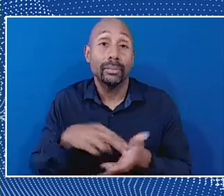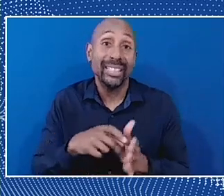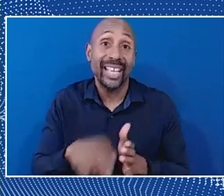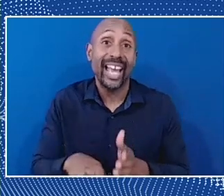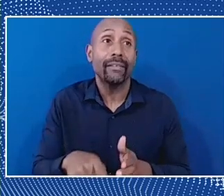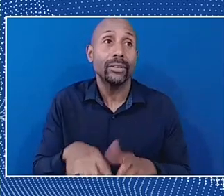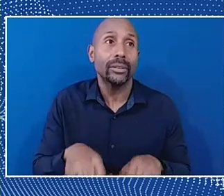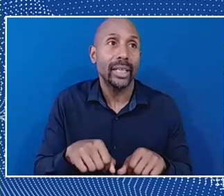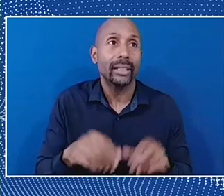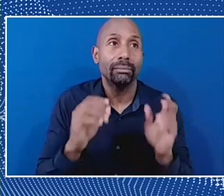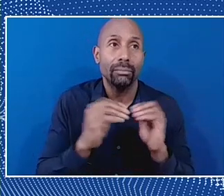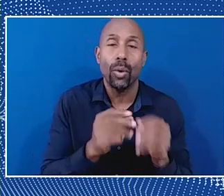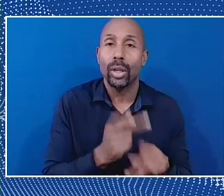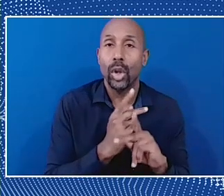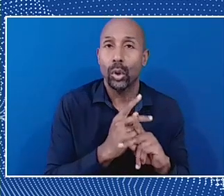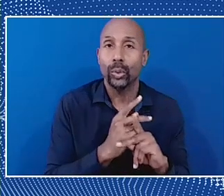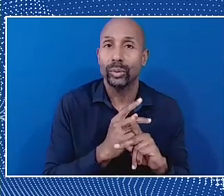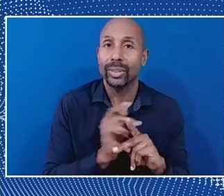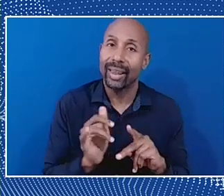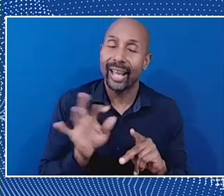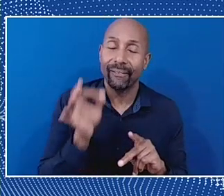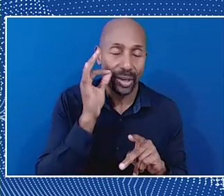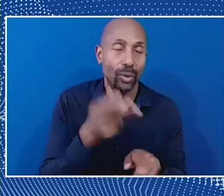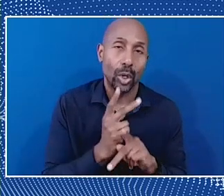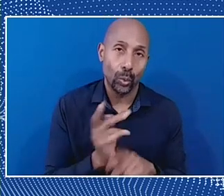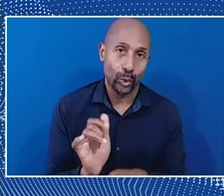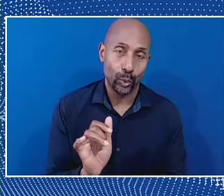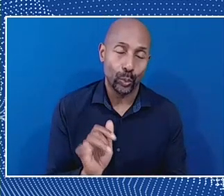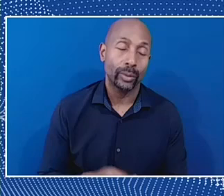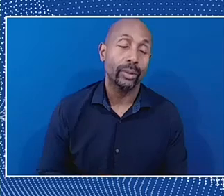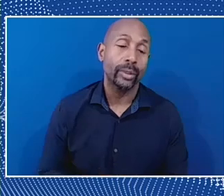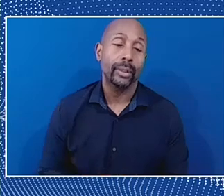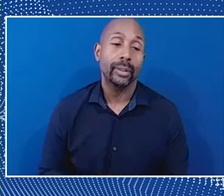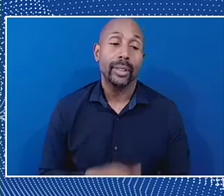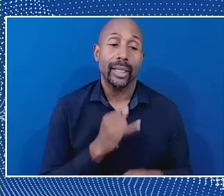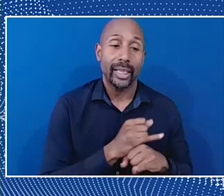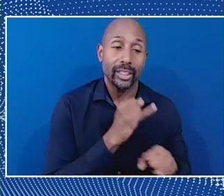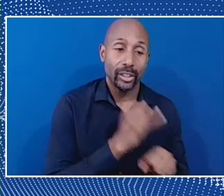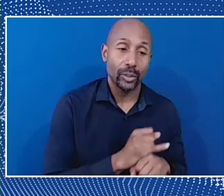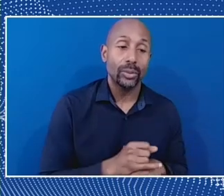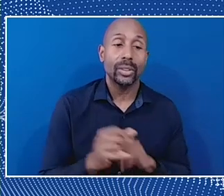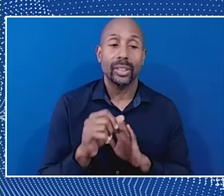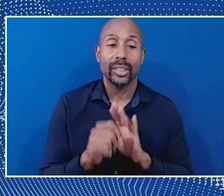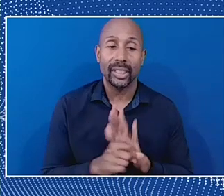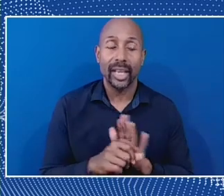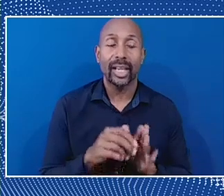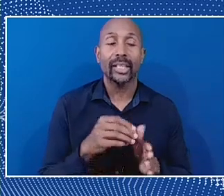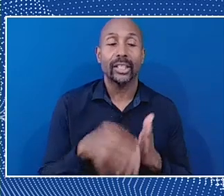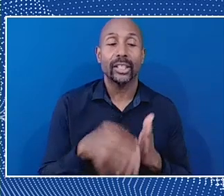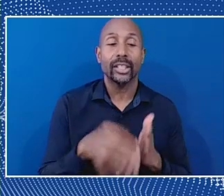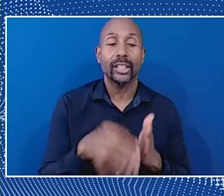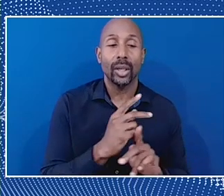loans. Institutions, state student loan lenders, and scholarship websites and programs are also working together to